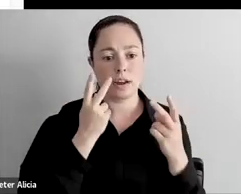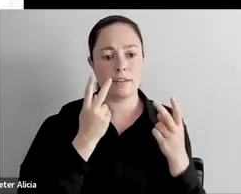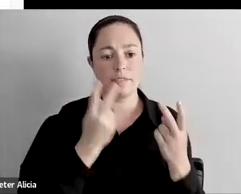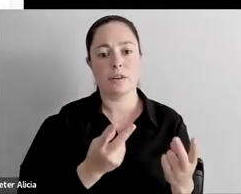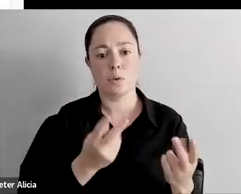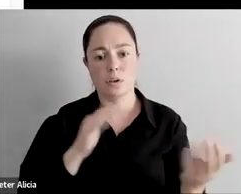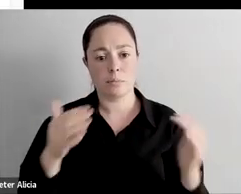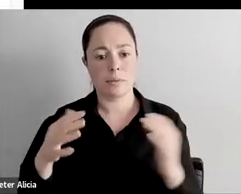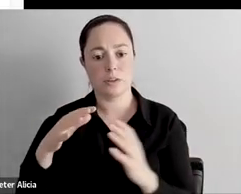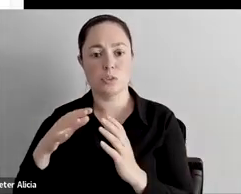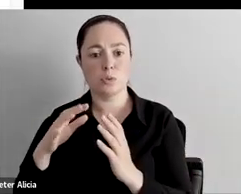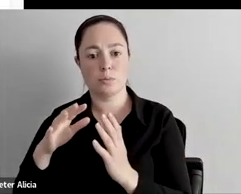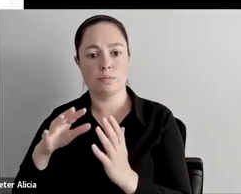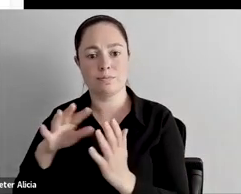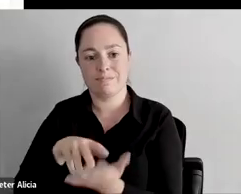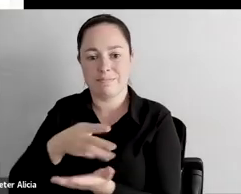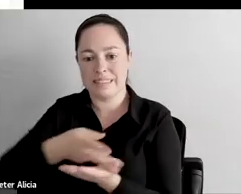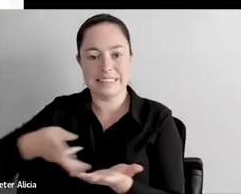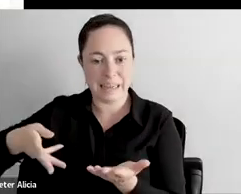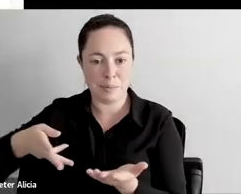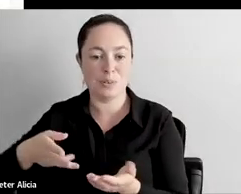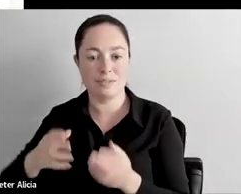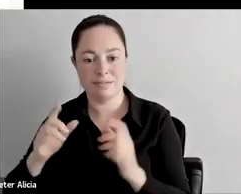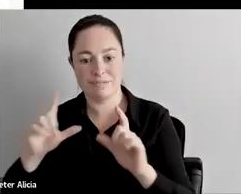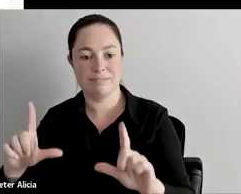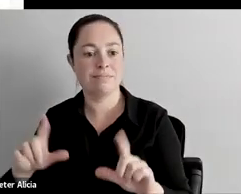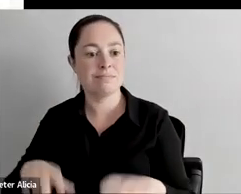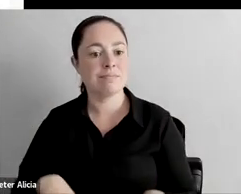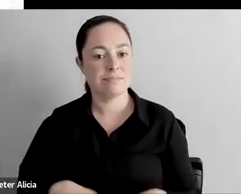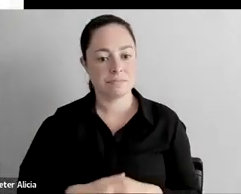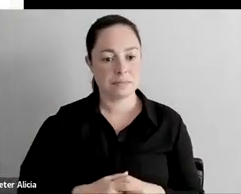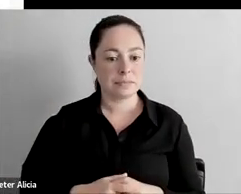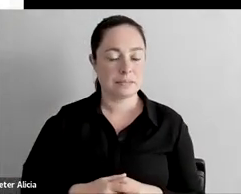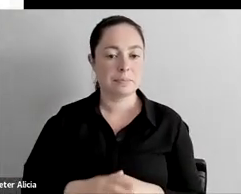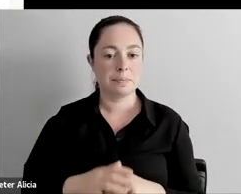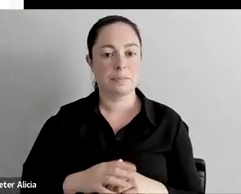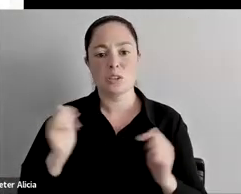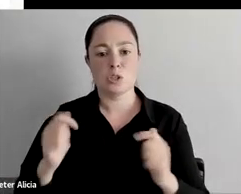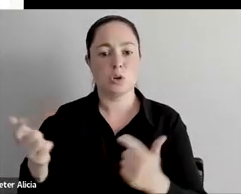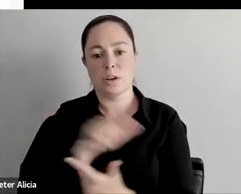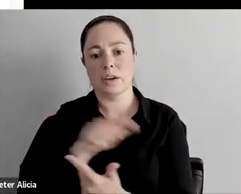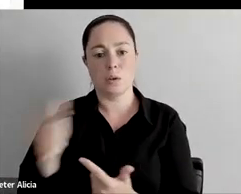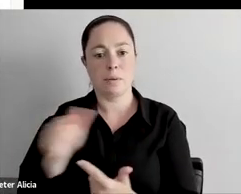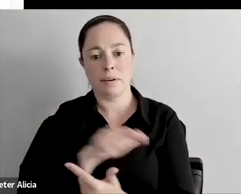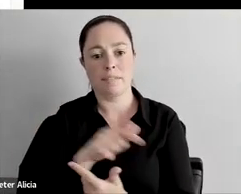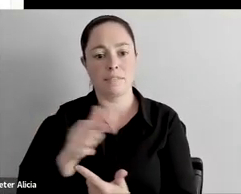So we're currently in Graph View, but if you want to switch here to Table View, this can be helpful.